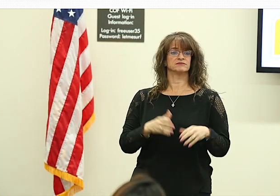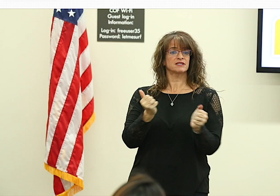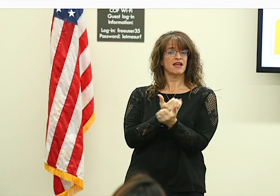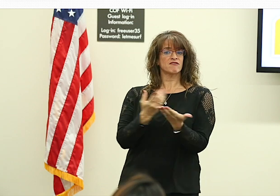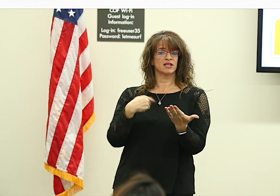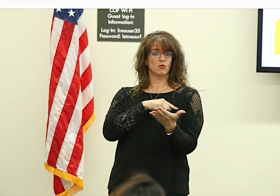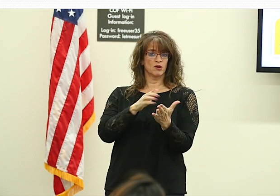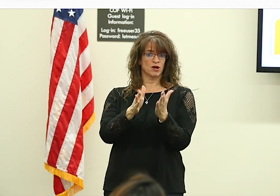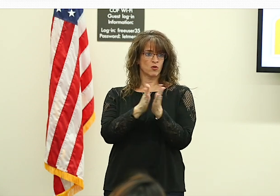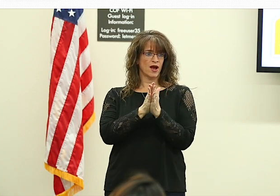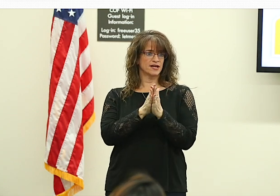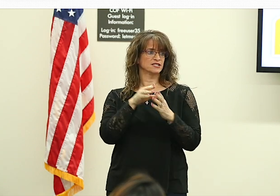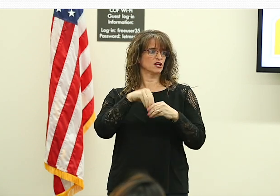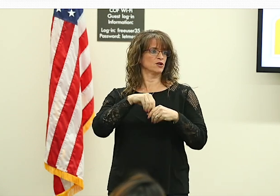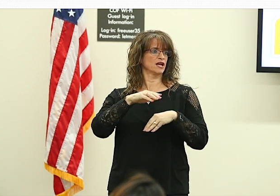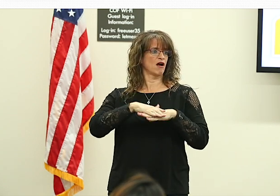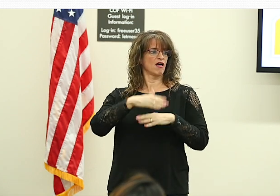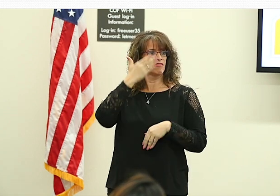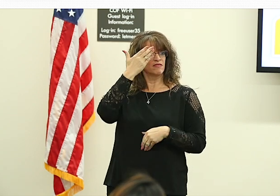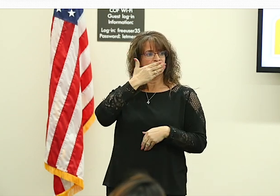that's included on the cover page of the pre-application.